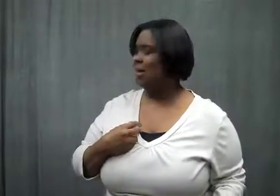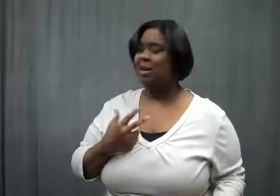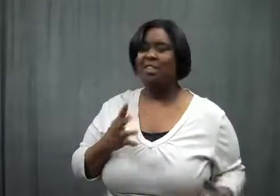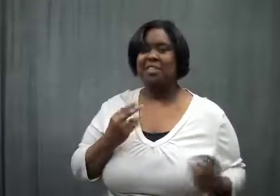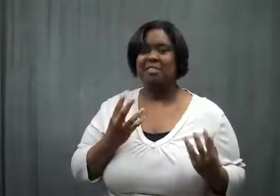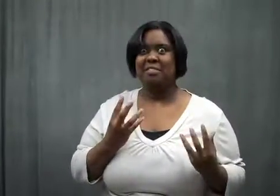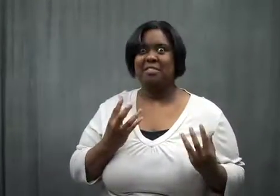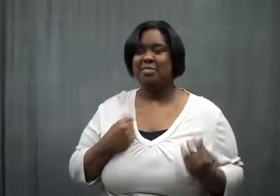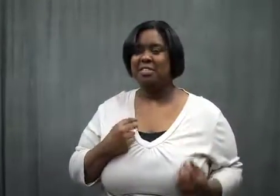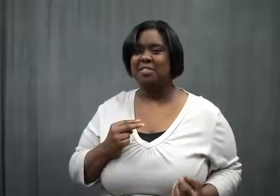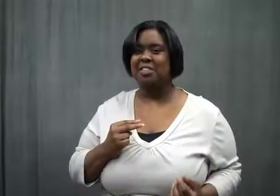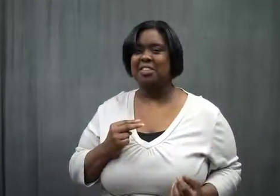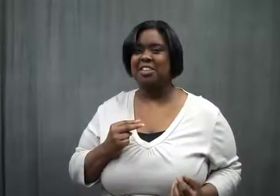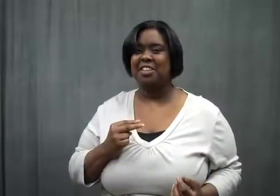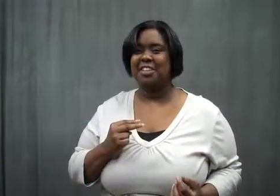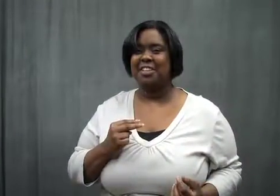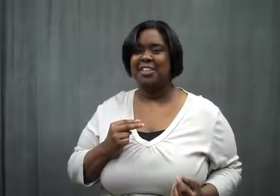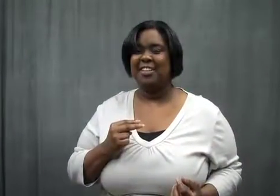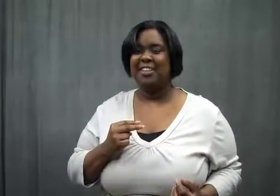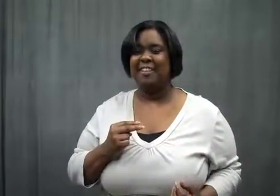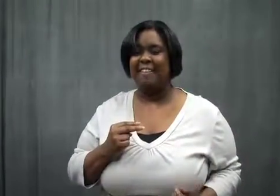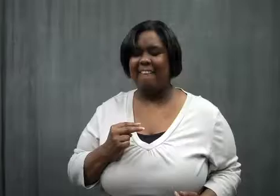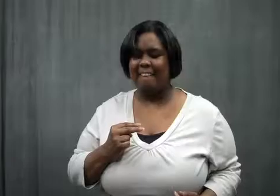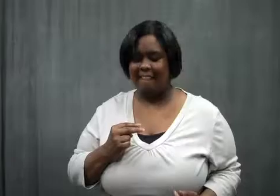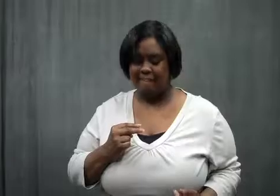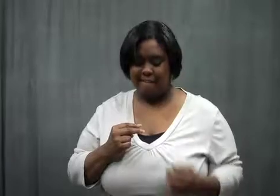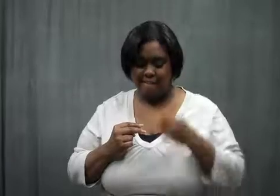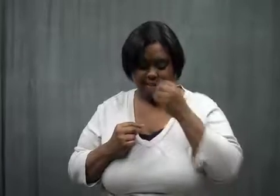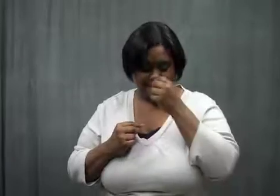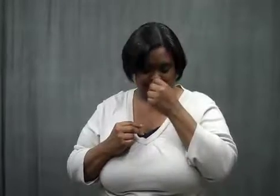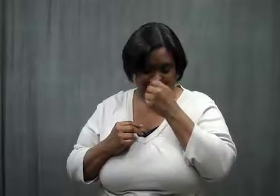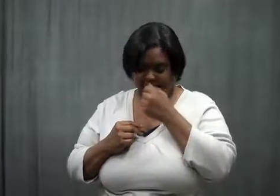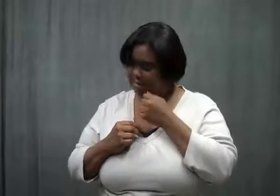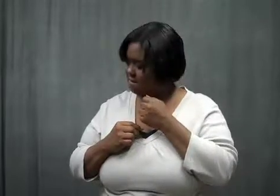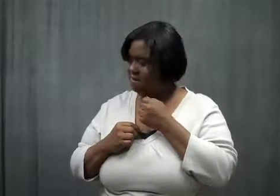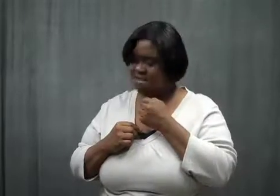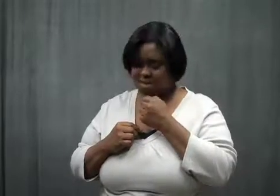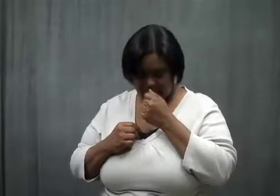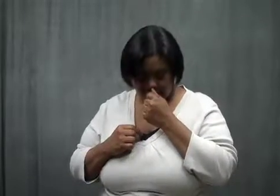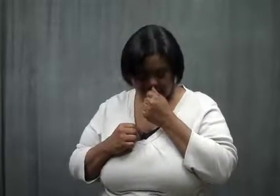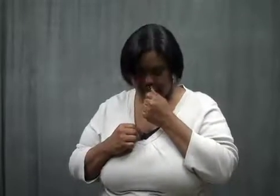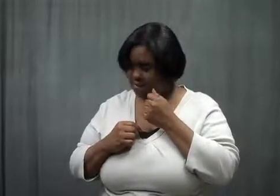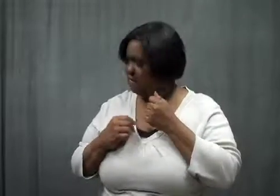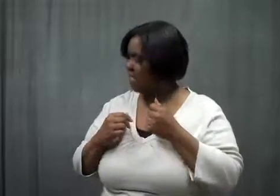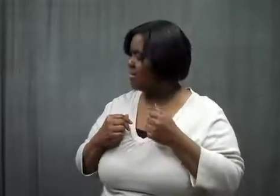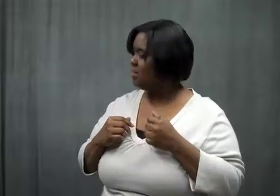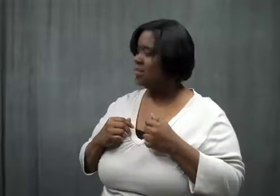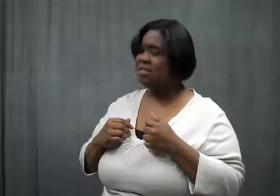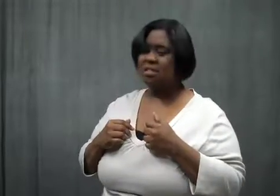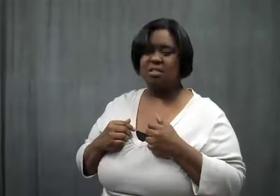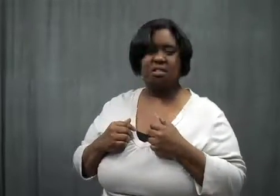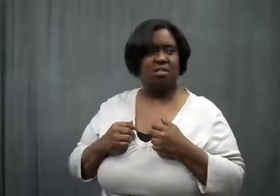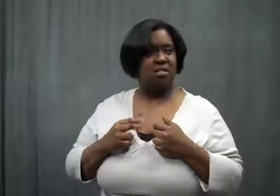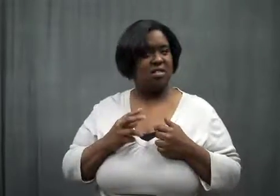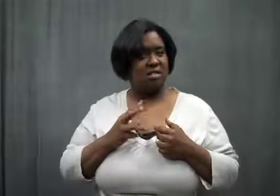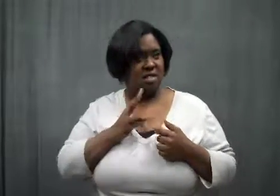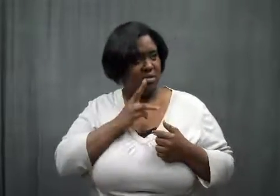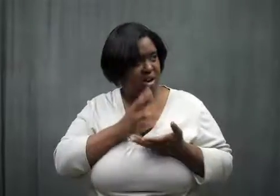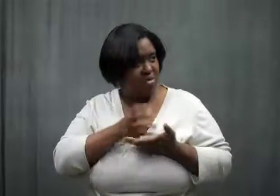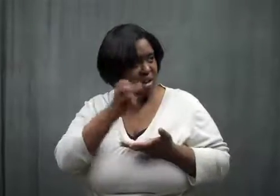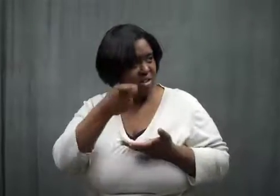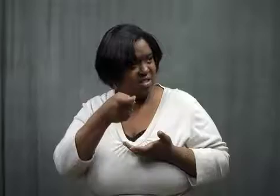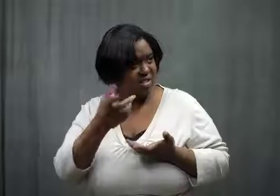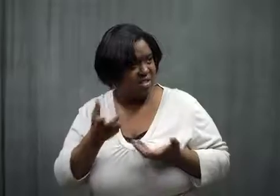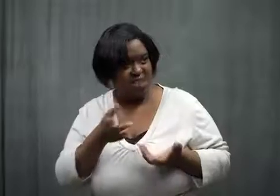I .. um... had to think... "It's a spray bottle."